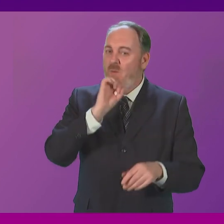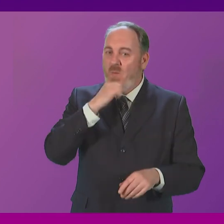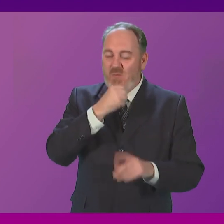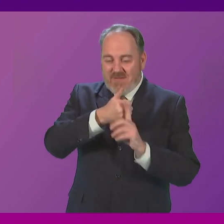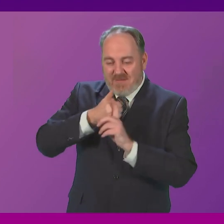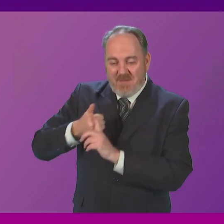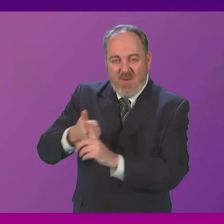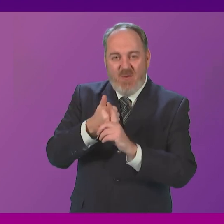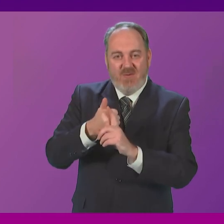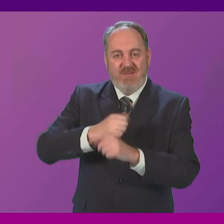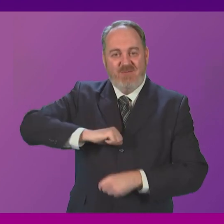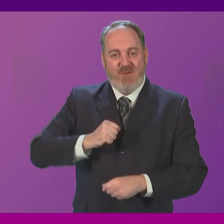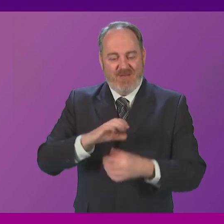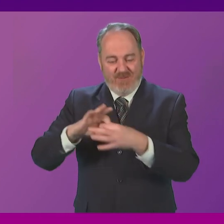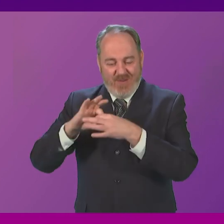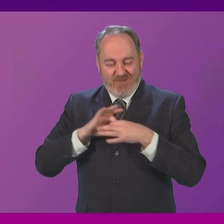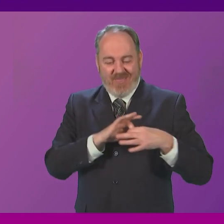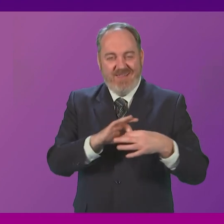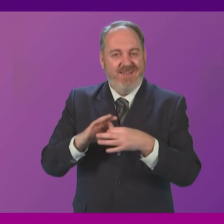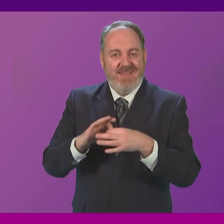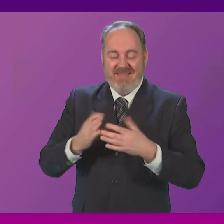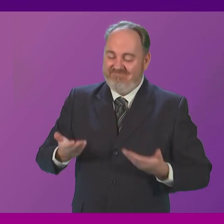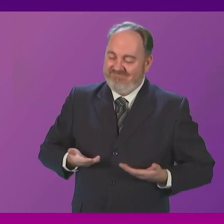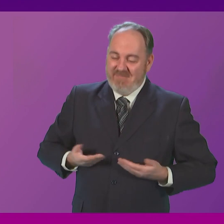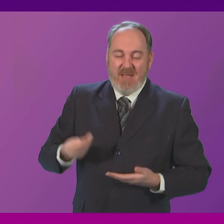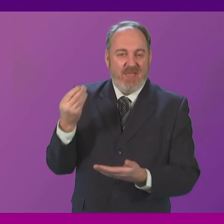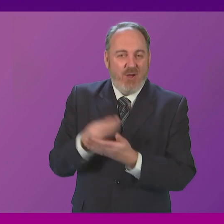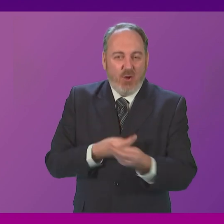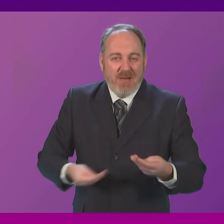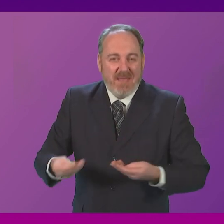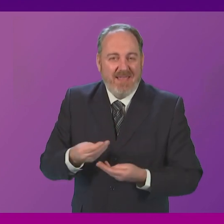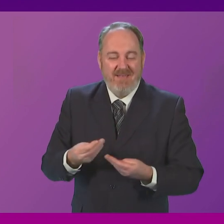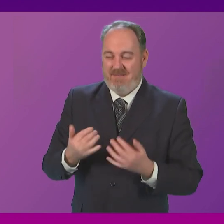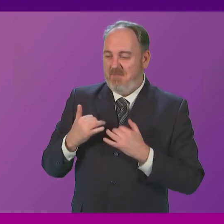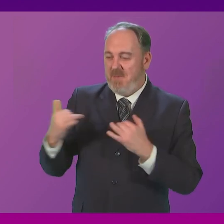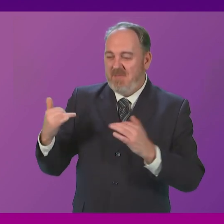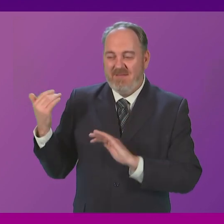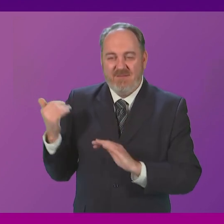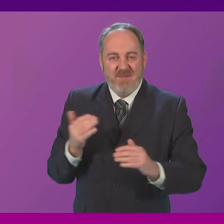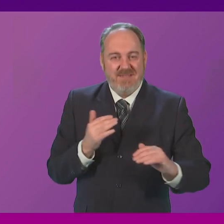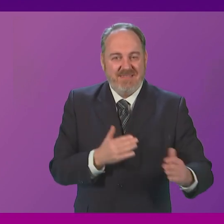He will not focus on the big challenges that are facing our economy, our public services and families up and down the country.